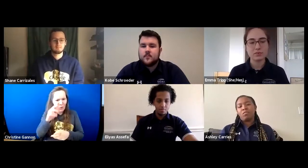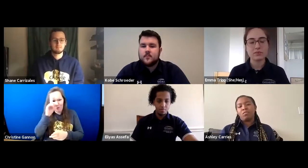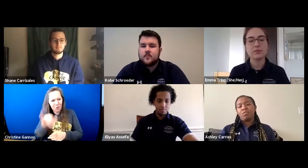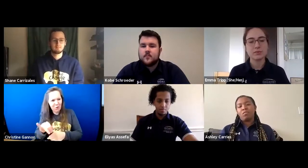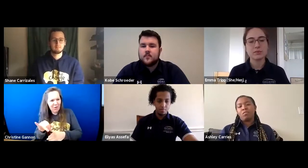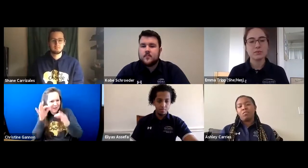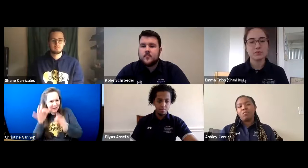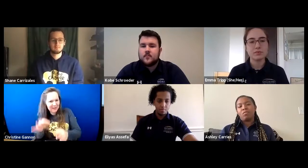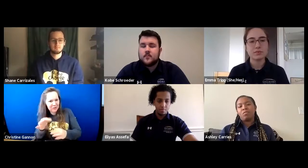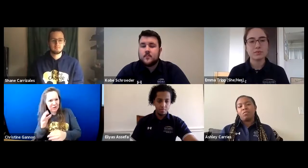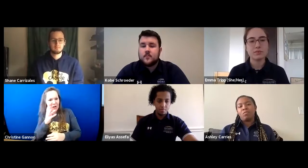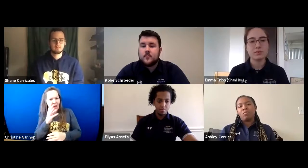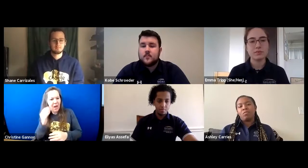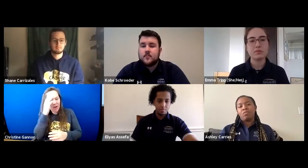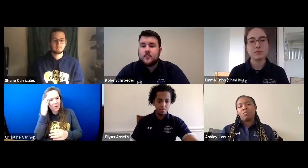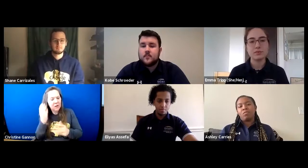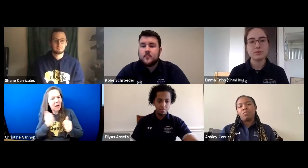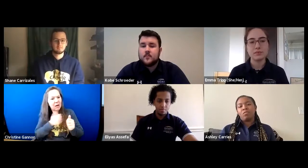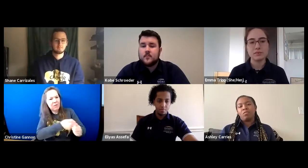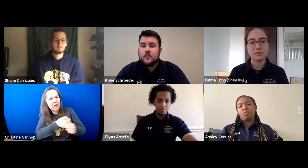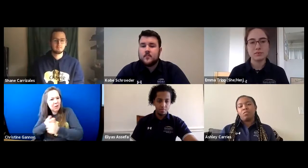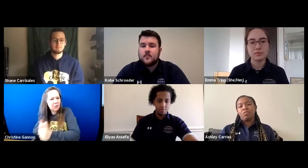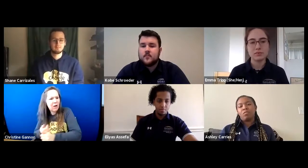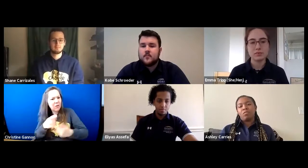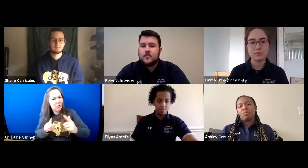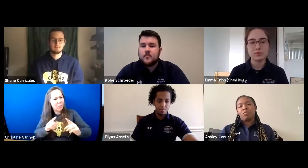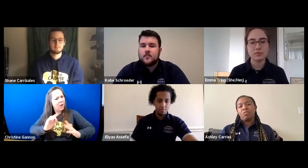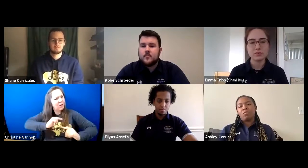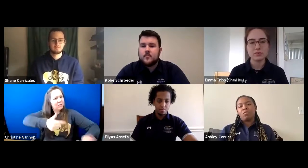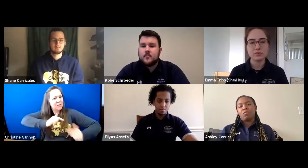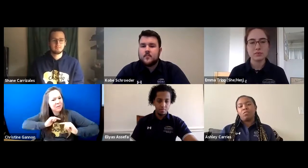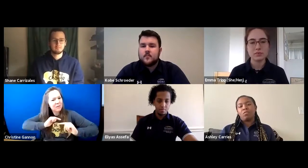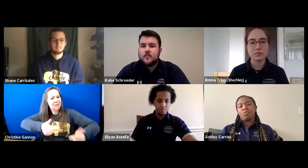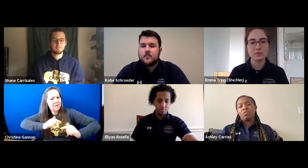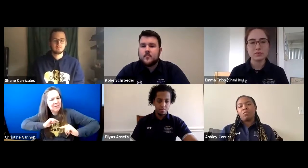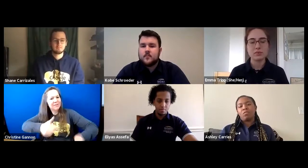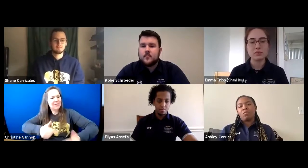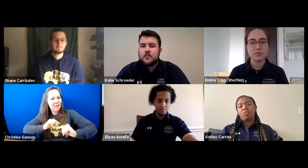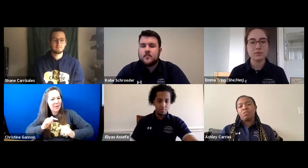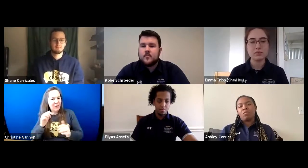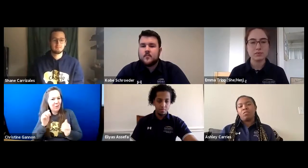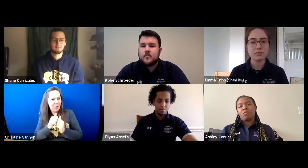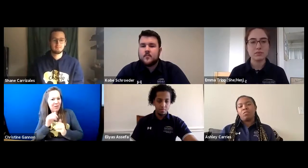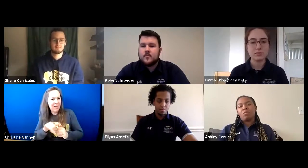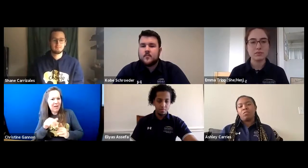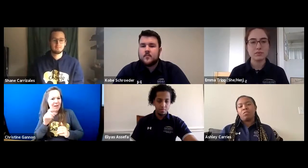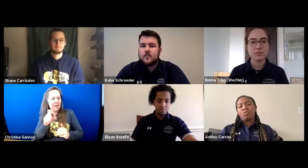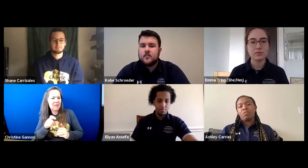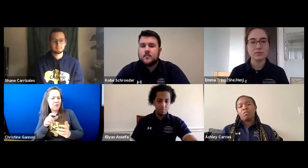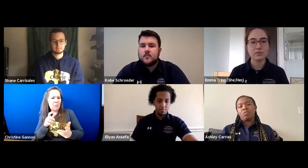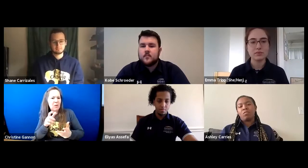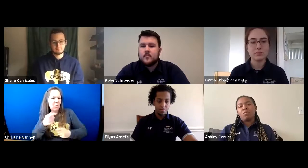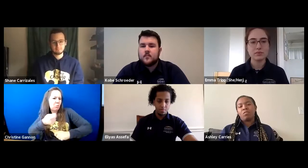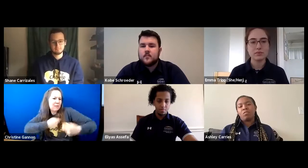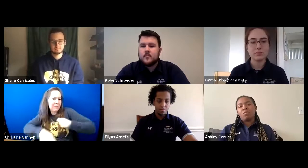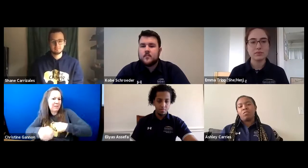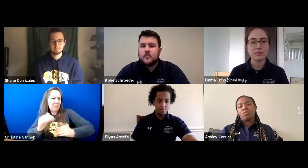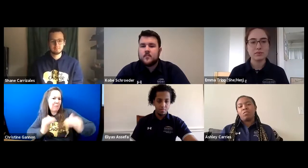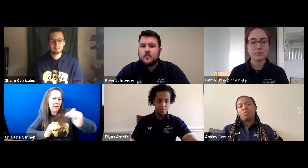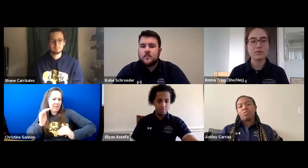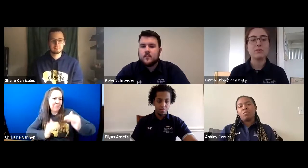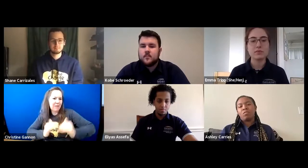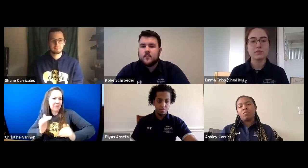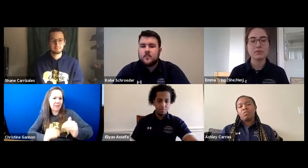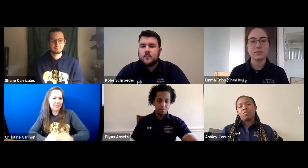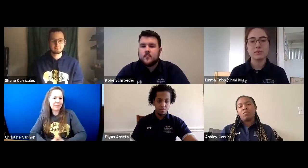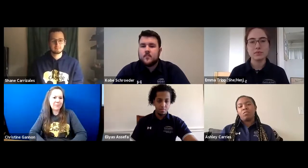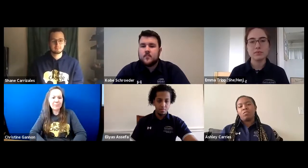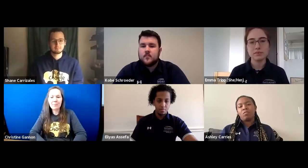There is a back-and-forth with that. it needs to be reciprocal and balanced.